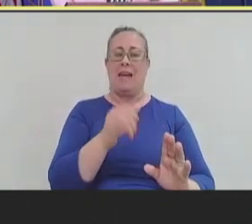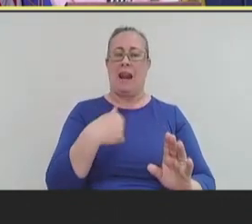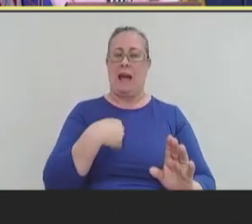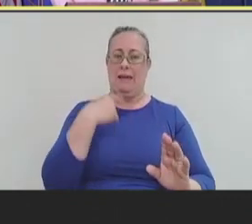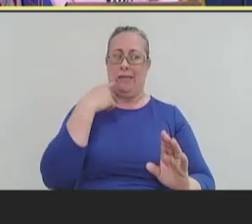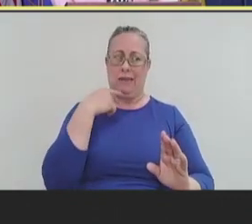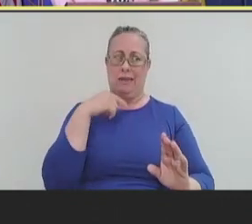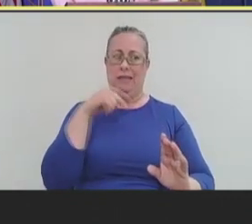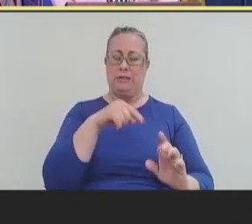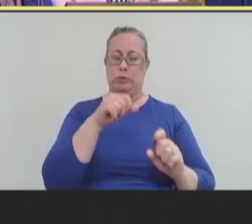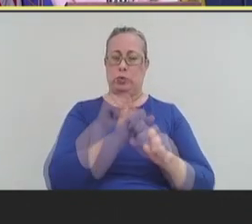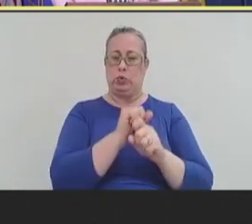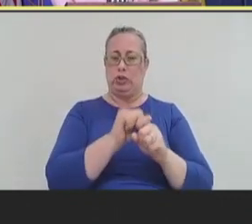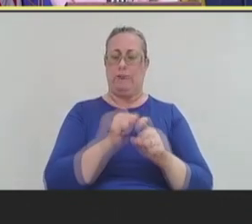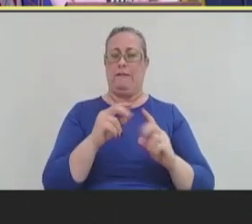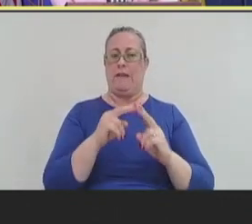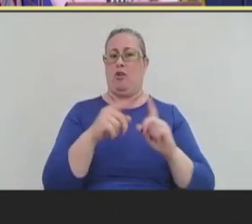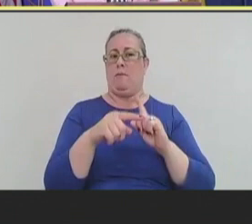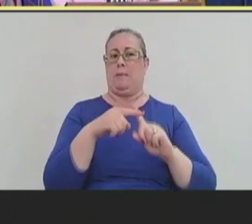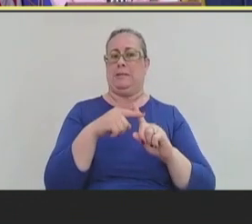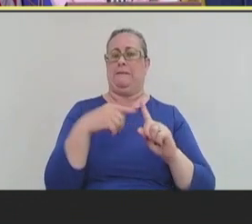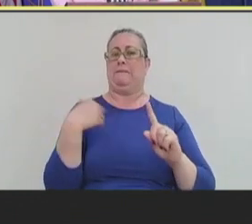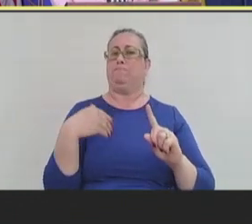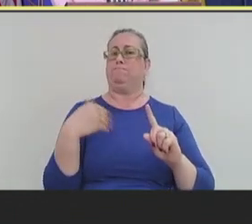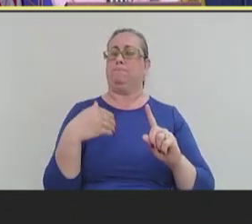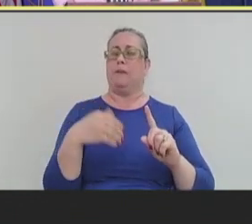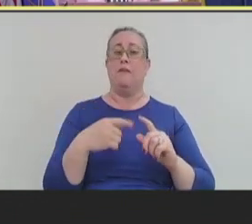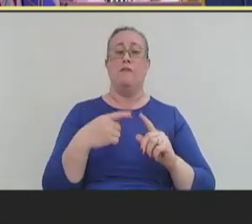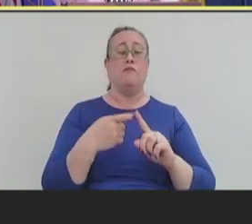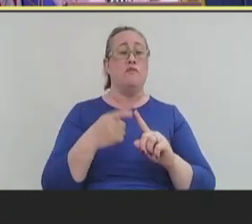So, during the response from the minute the first vaccine went in,